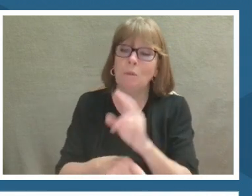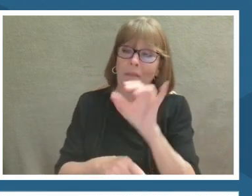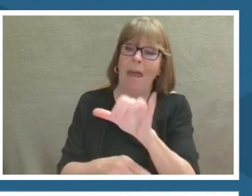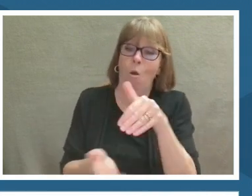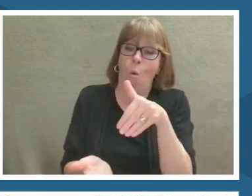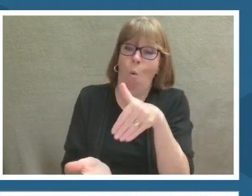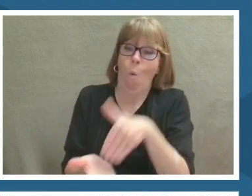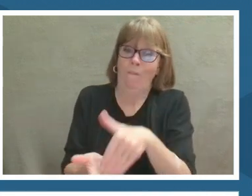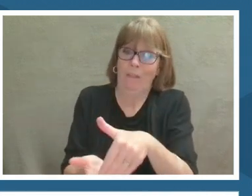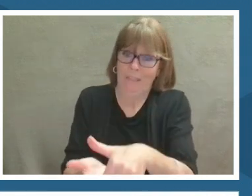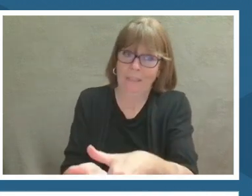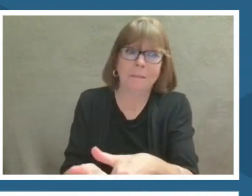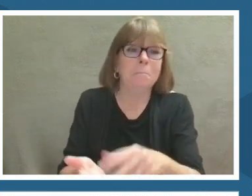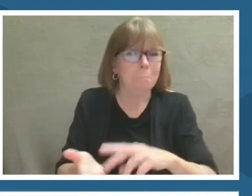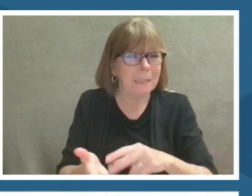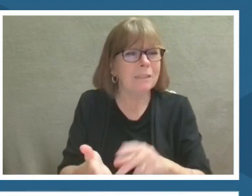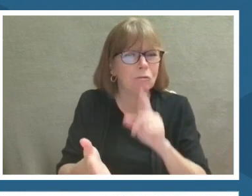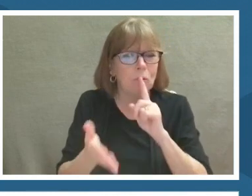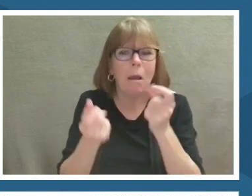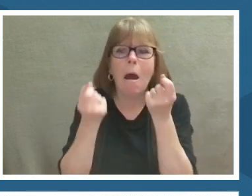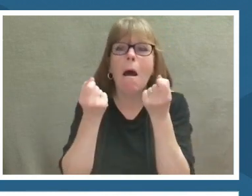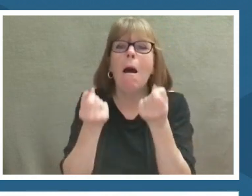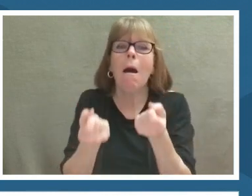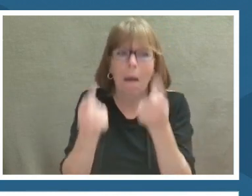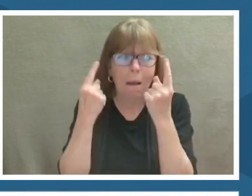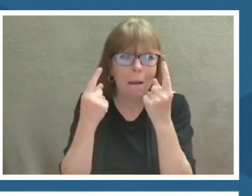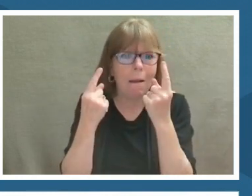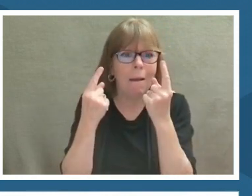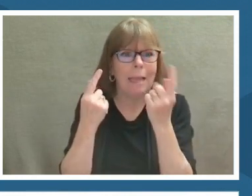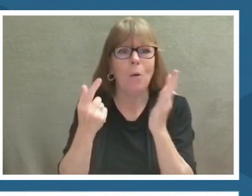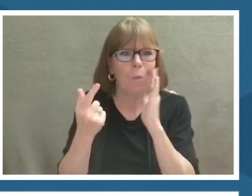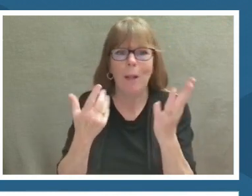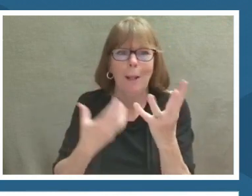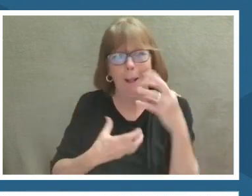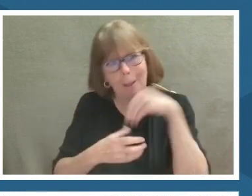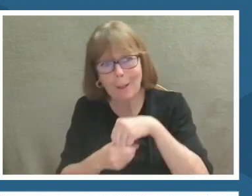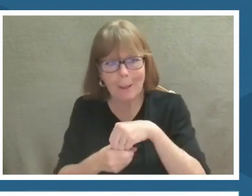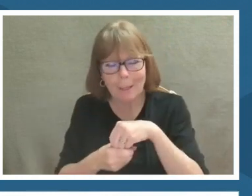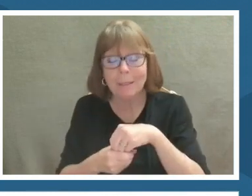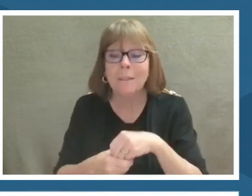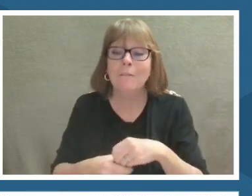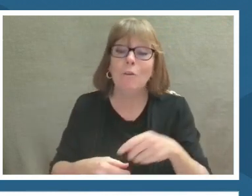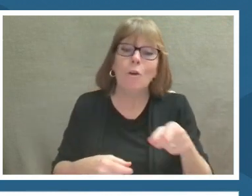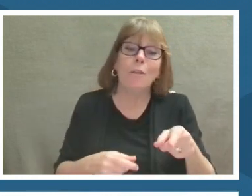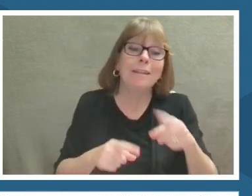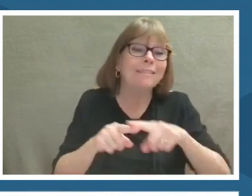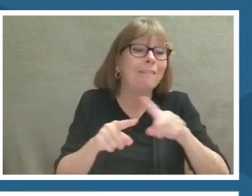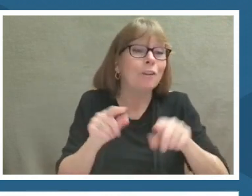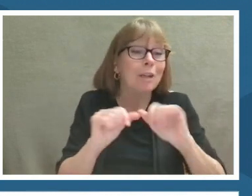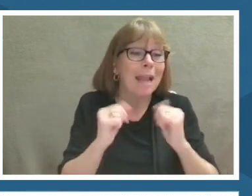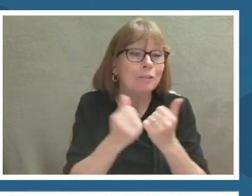this so for all of us i want to say from the interagency working group and other